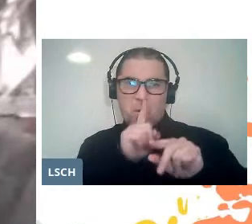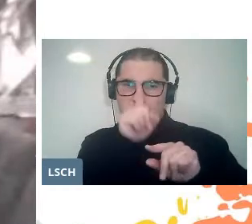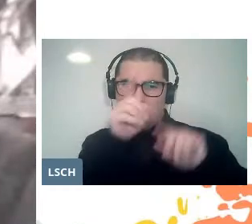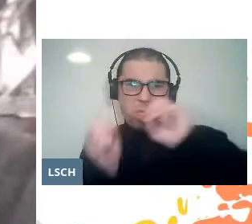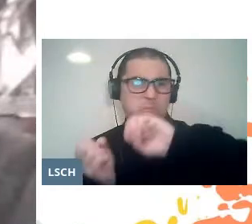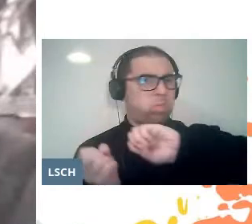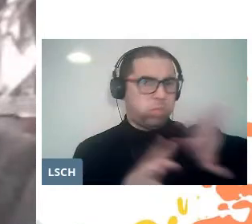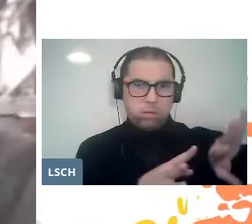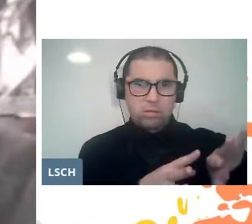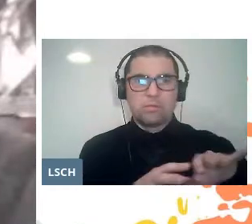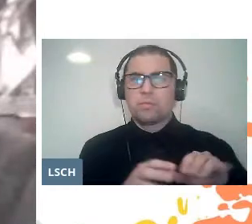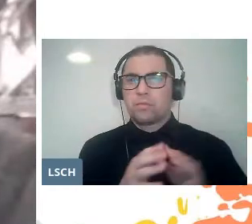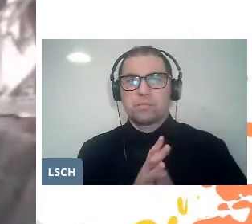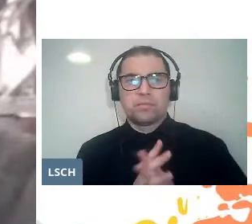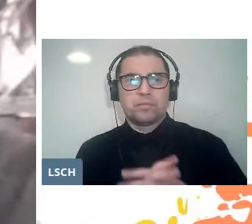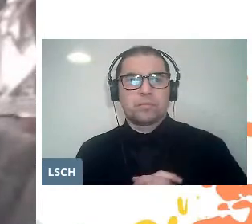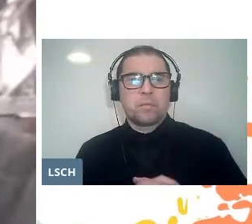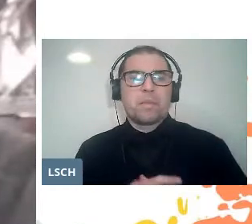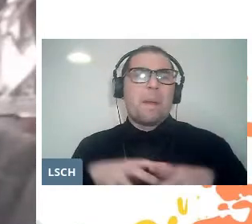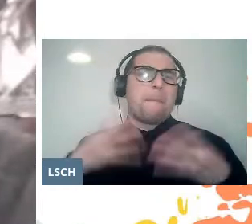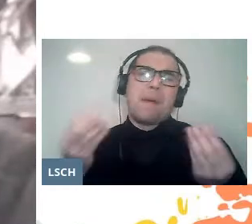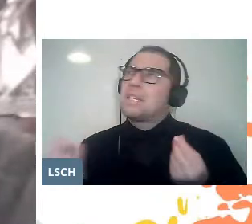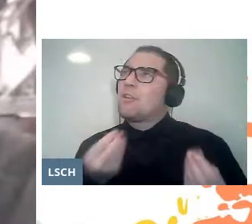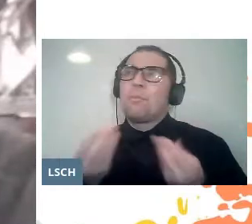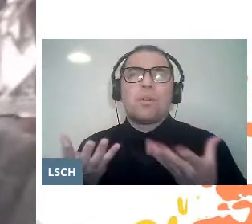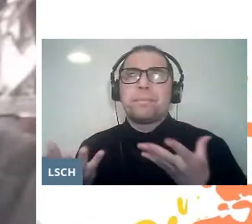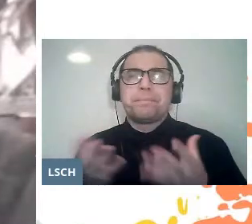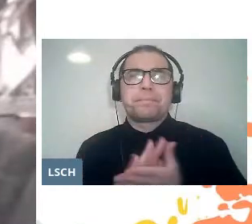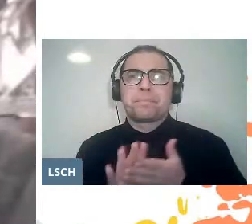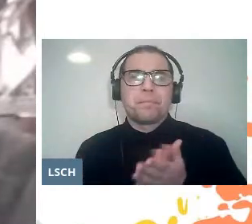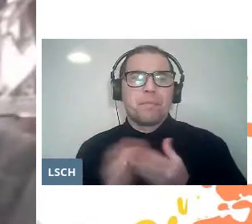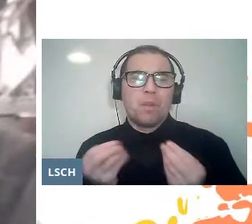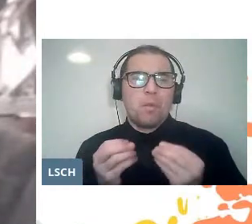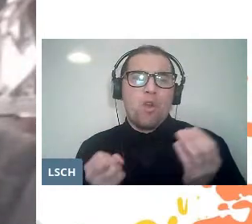in a closer approach to a new bourgeois aesthetic.